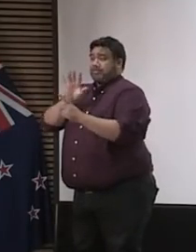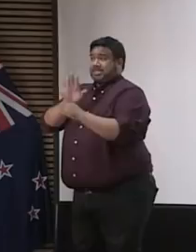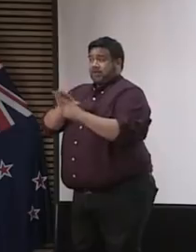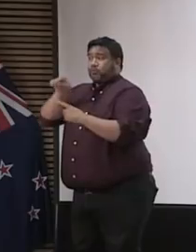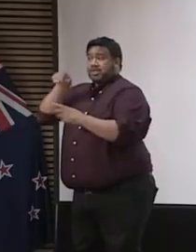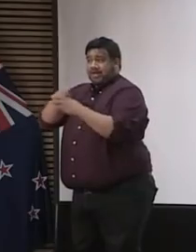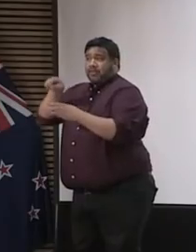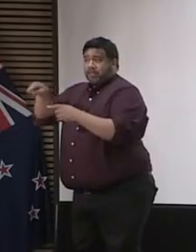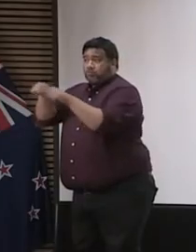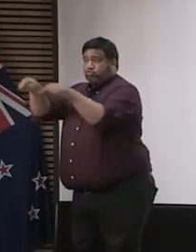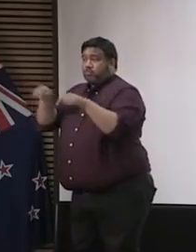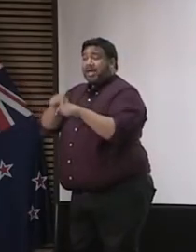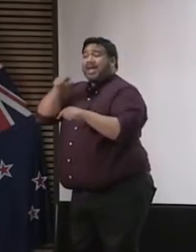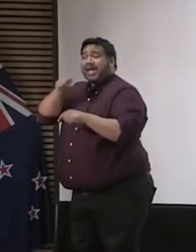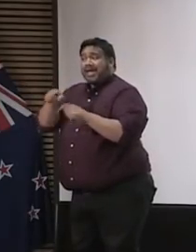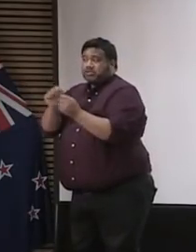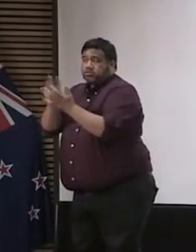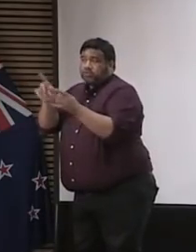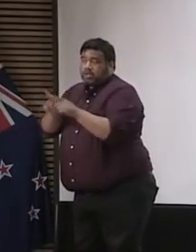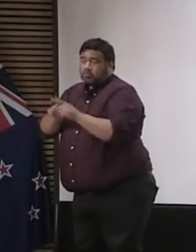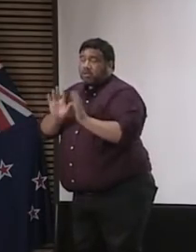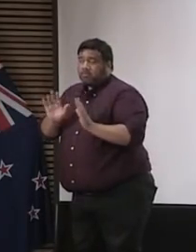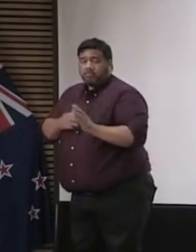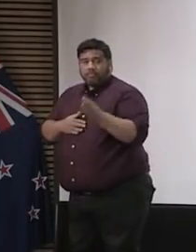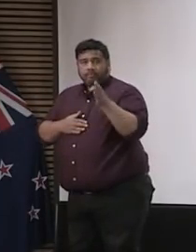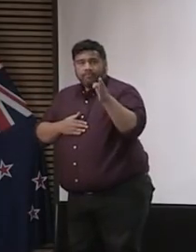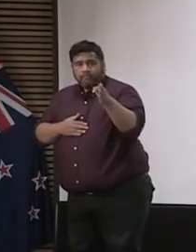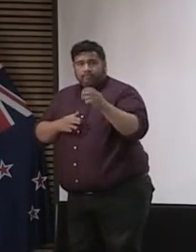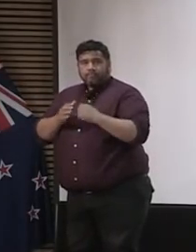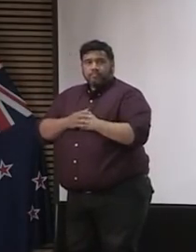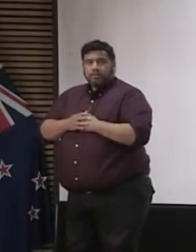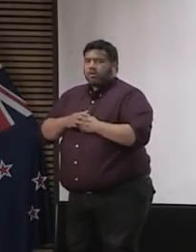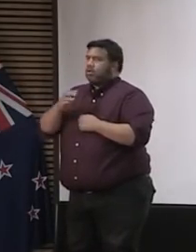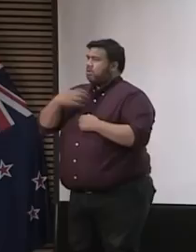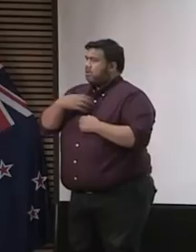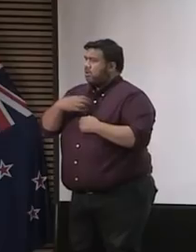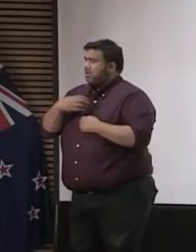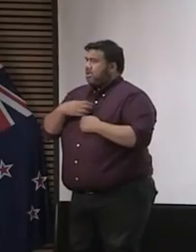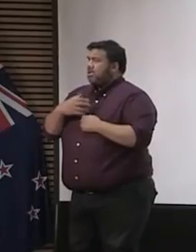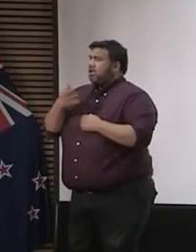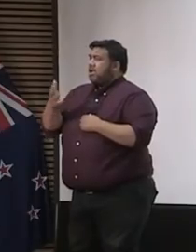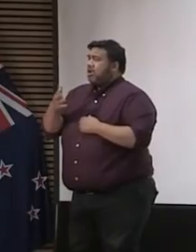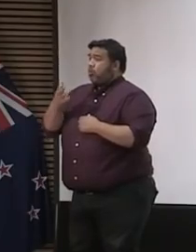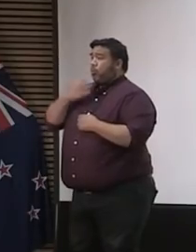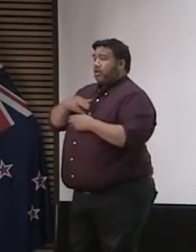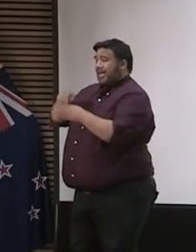What level will the COVIDalert level have to be at forthe election to go on asplanned?